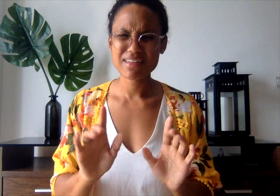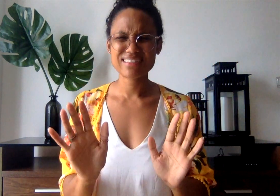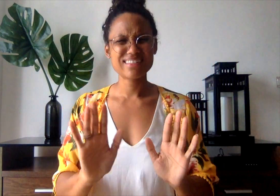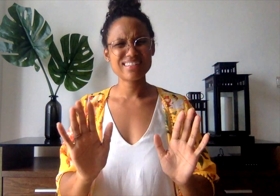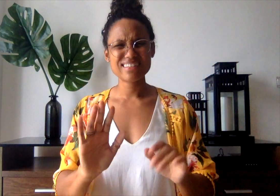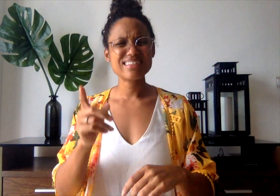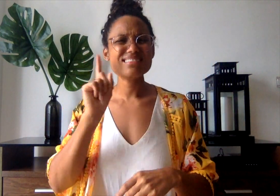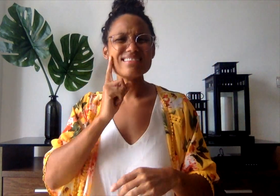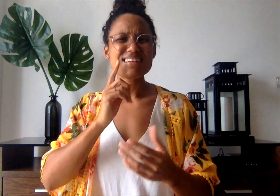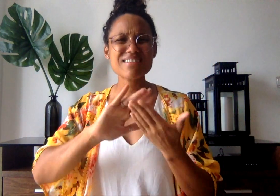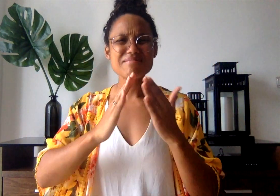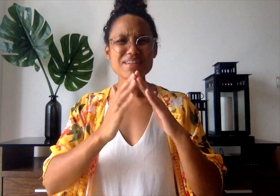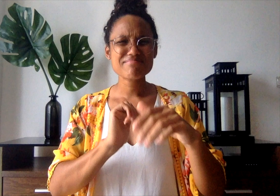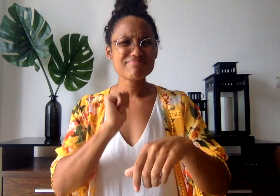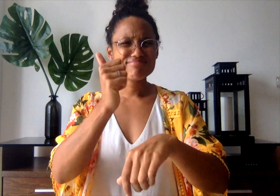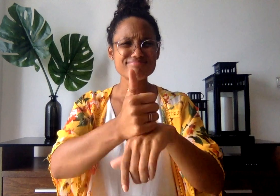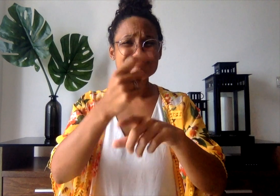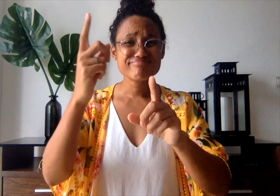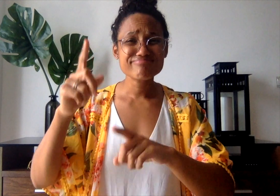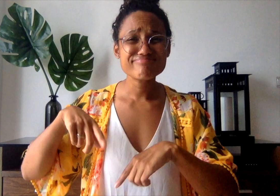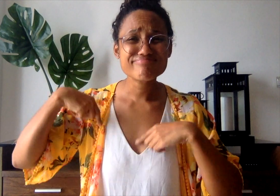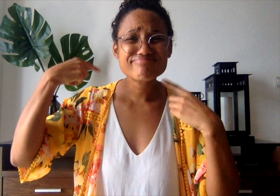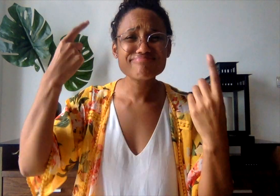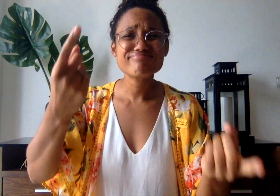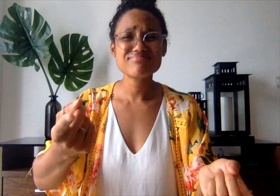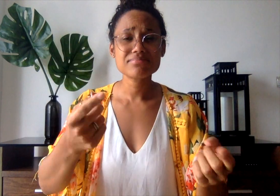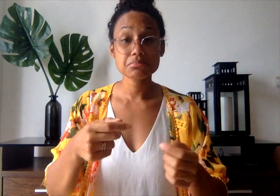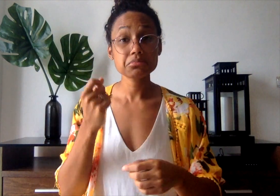But we all know that these communities have long existed prior to DDW’s programmatic involvement.